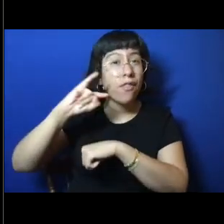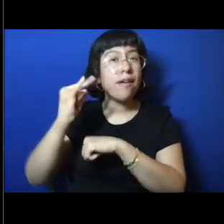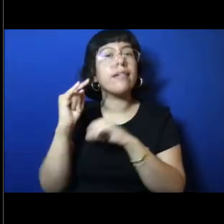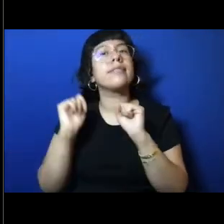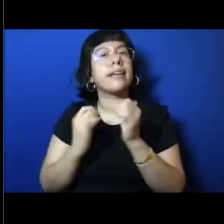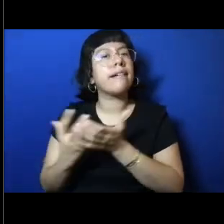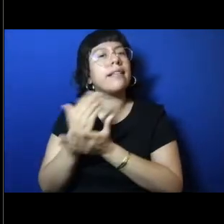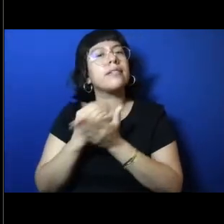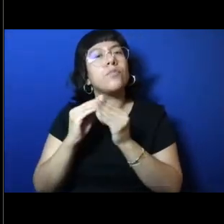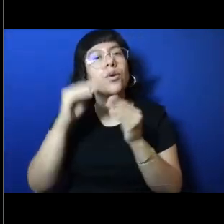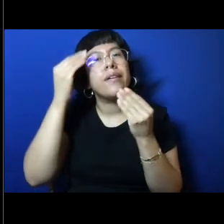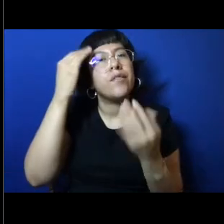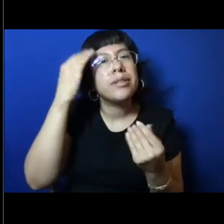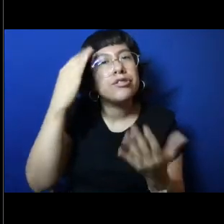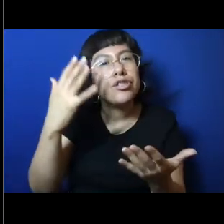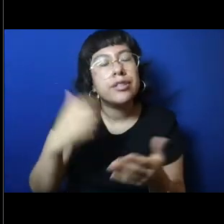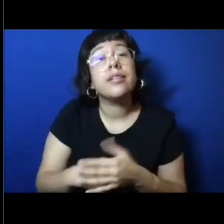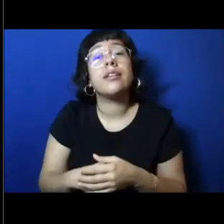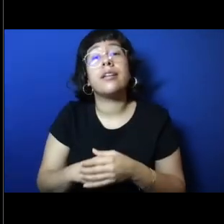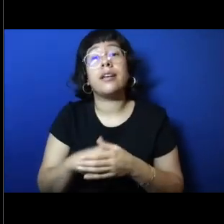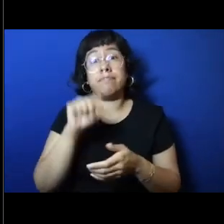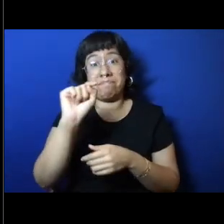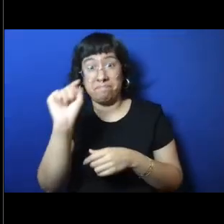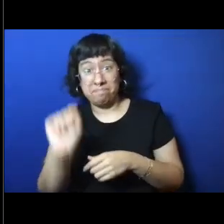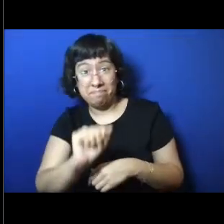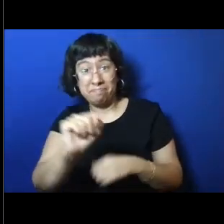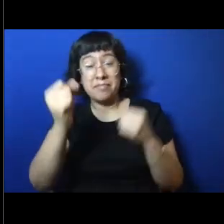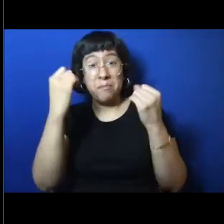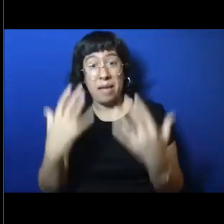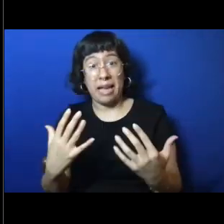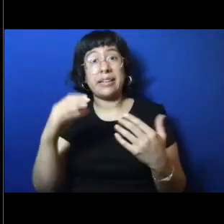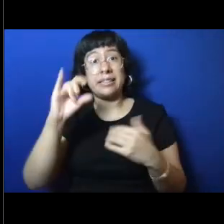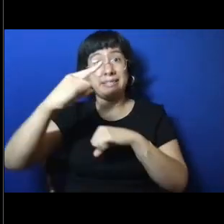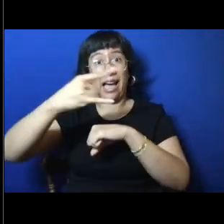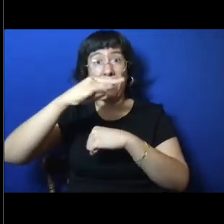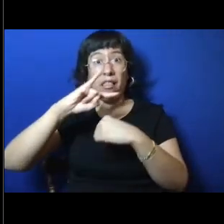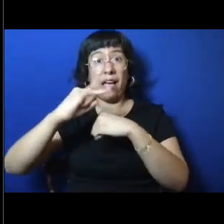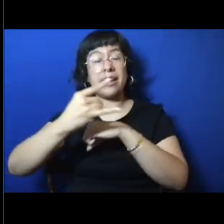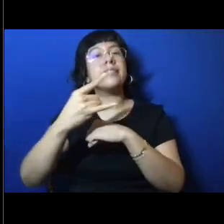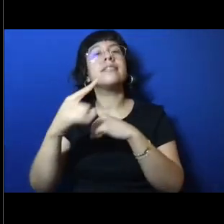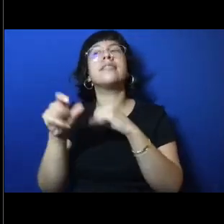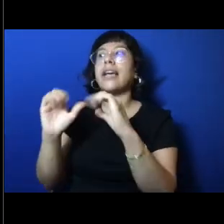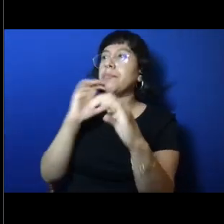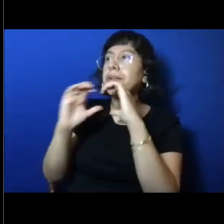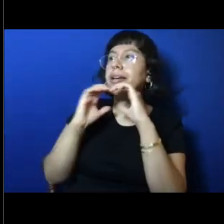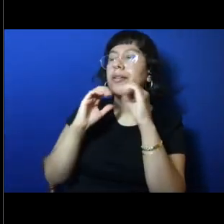If these satellites can talk to each other the satellite that's above the ground station that can receive the data can get the data